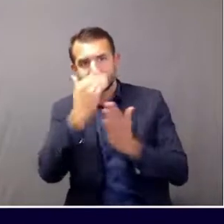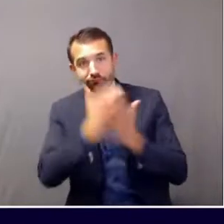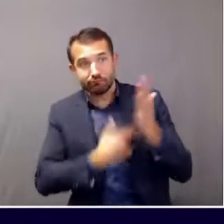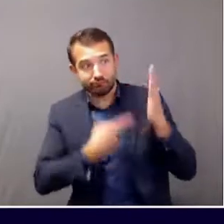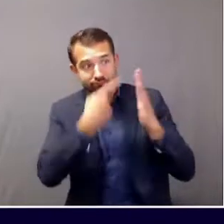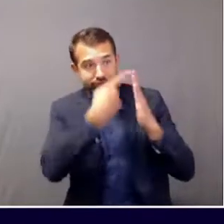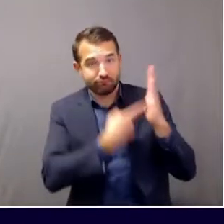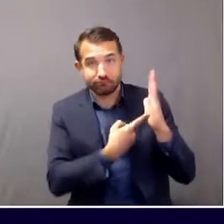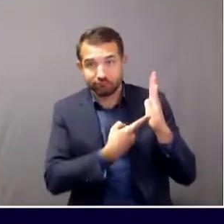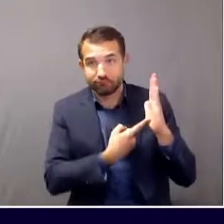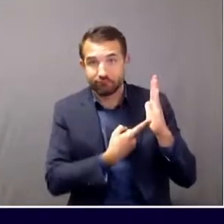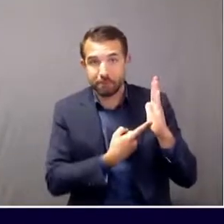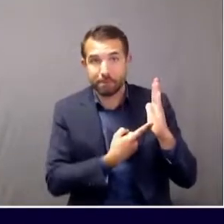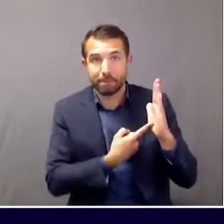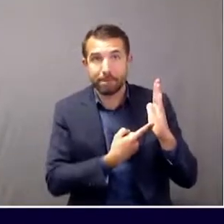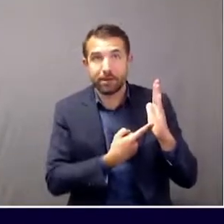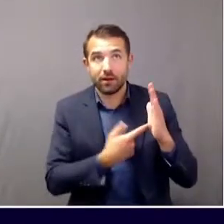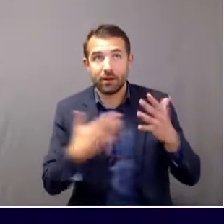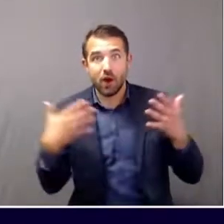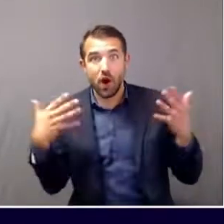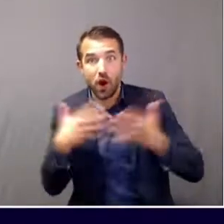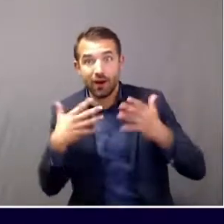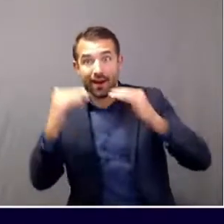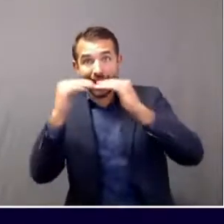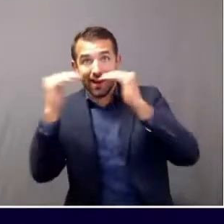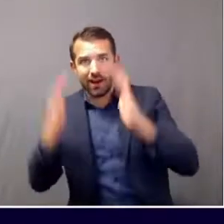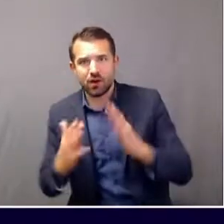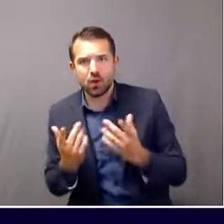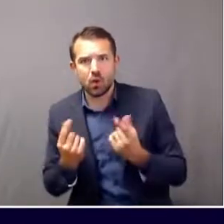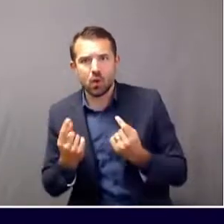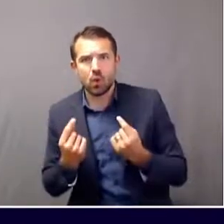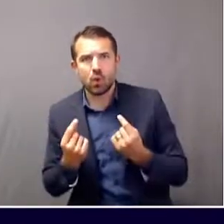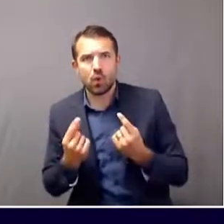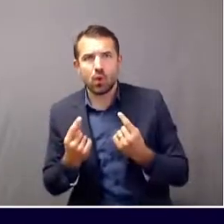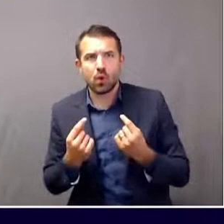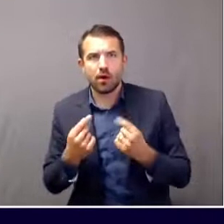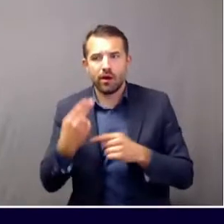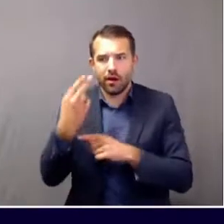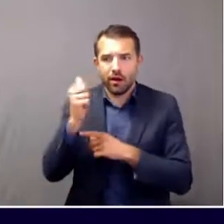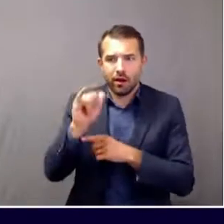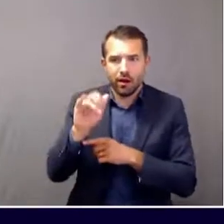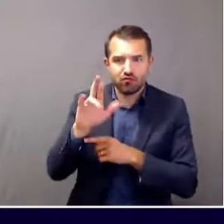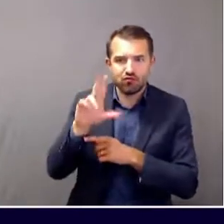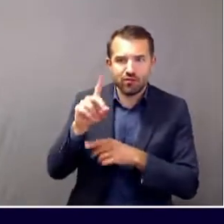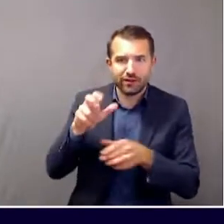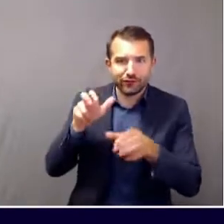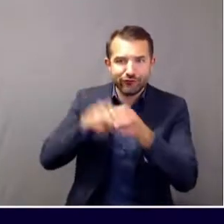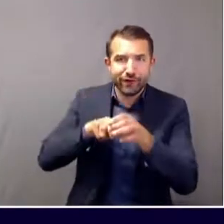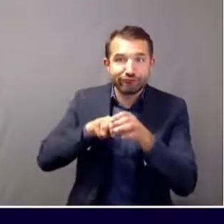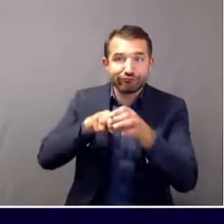and how to do so safely